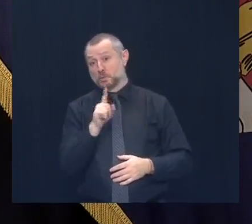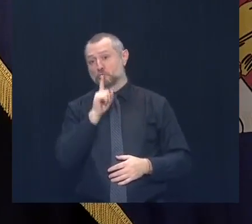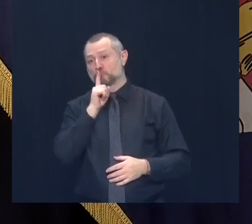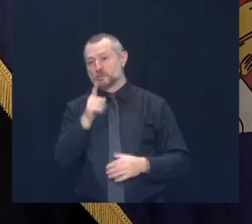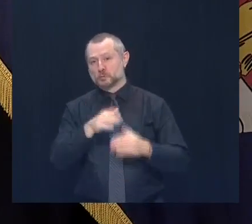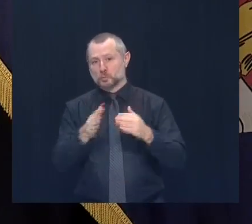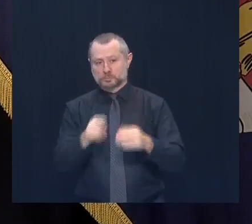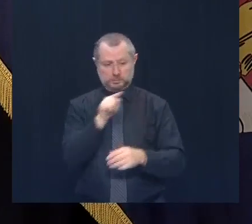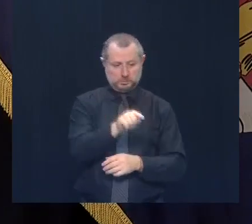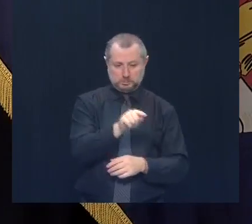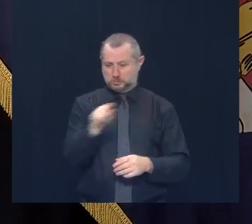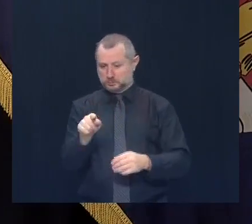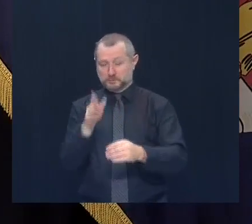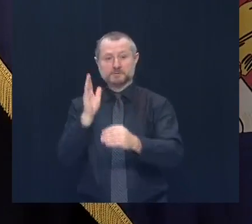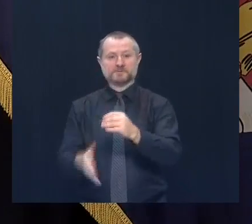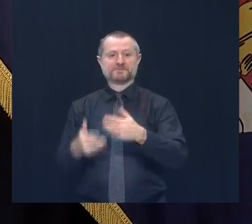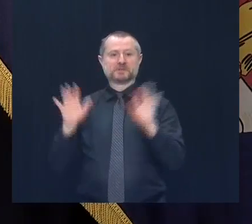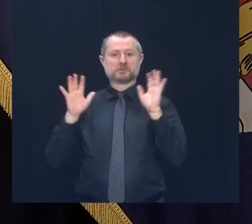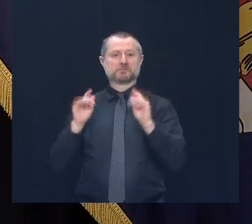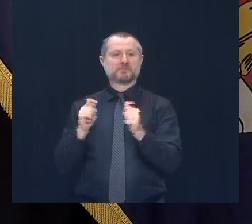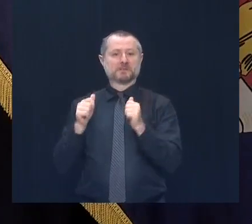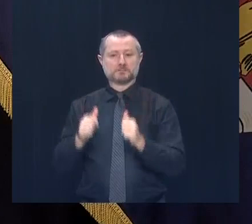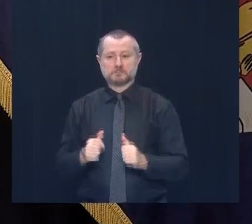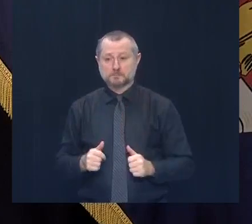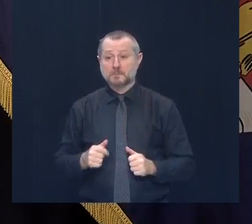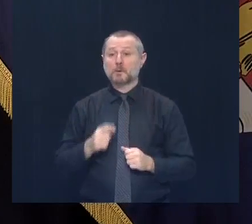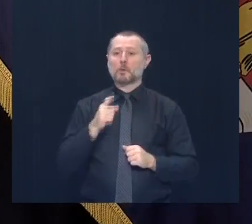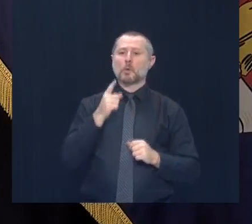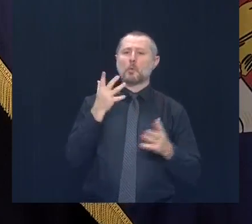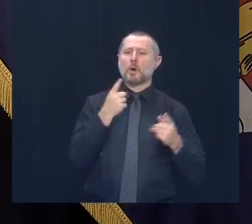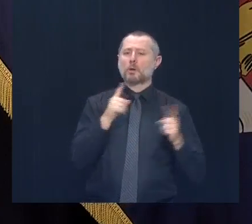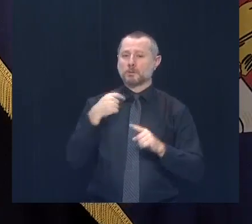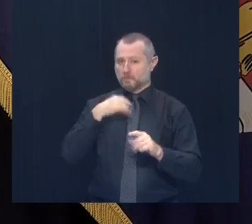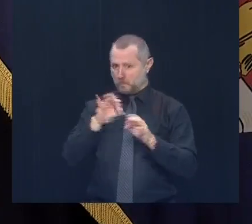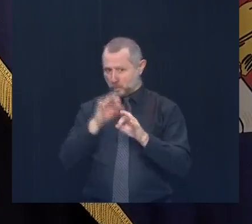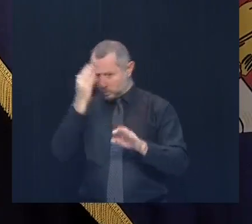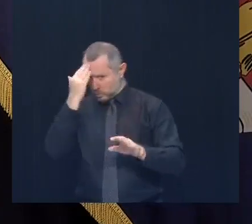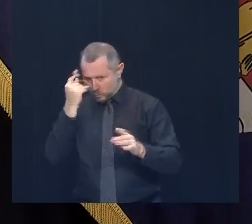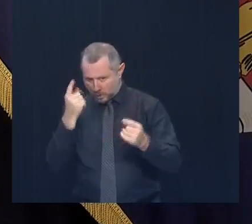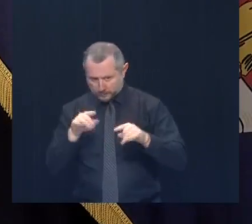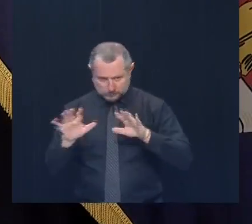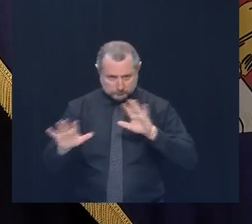THOUSANDS OF ANTIGEN TESTSñrER R WEEK. YOU WILL REDUCE THE DATABASE AND